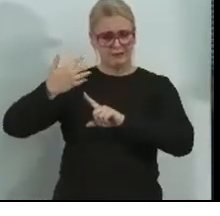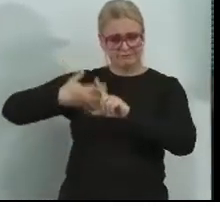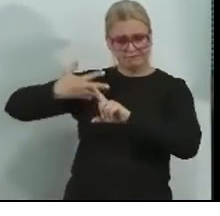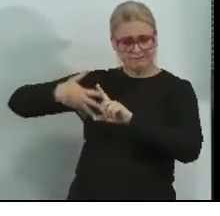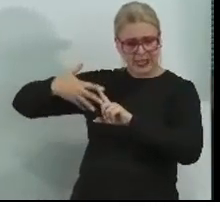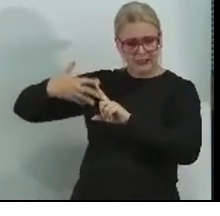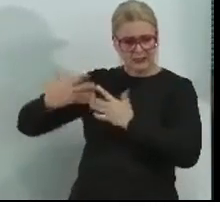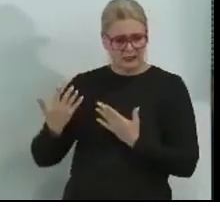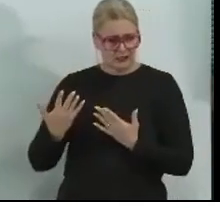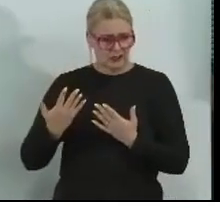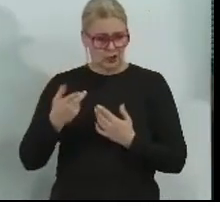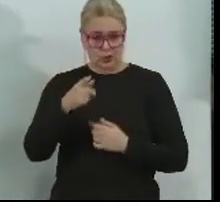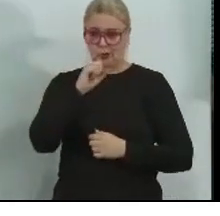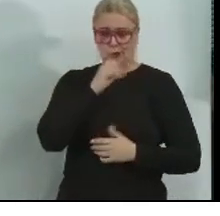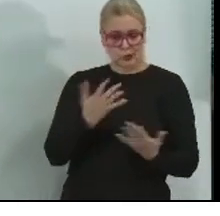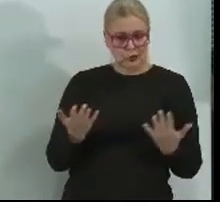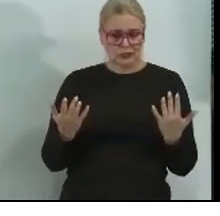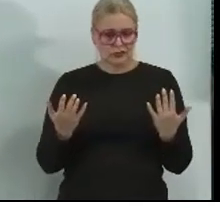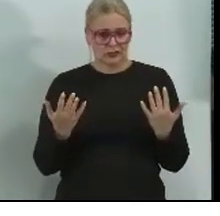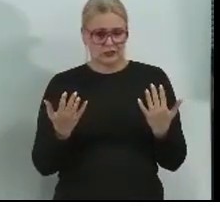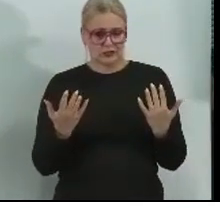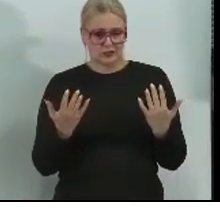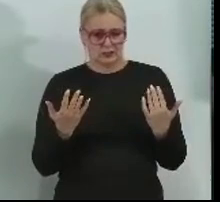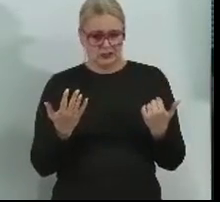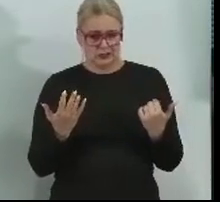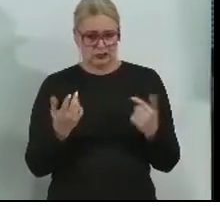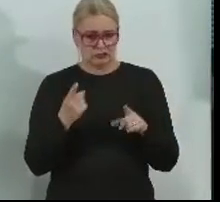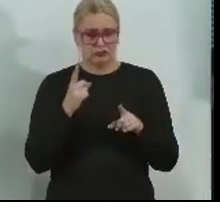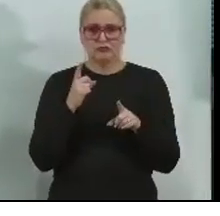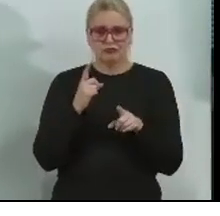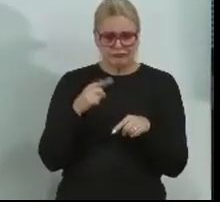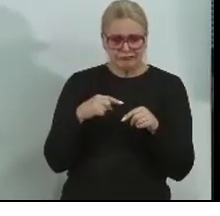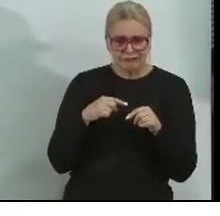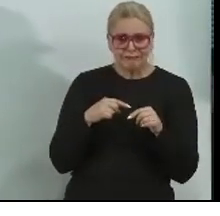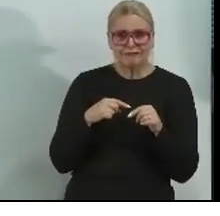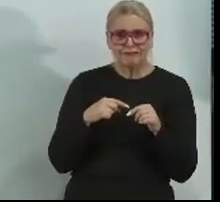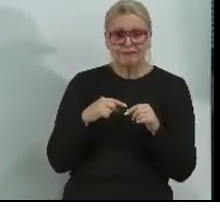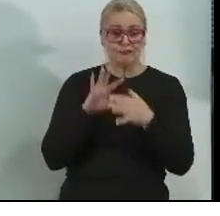place, but also challenge people's ableist gaze that they look at the world through.